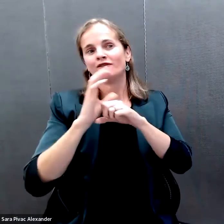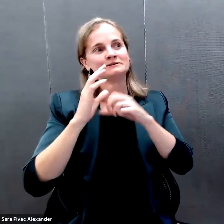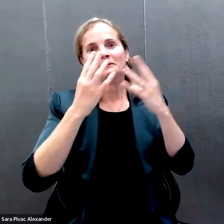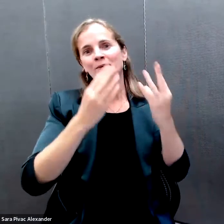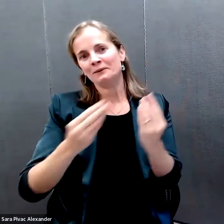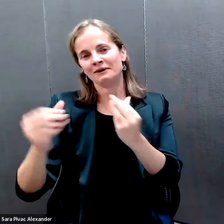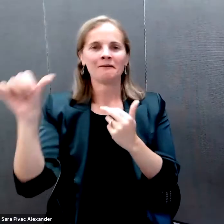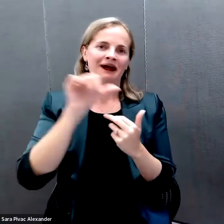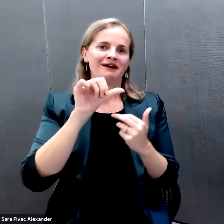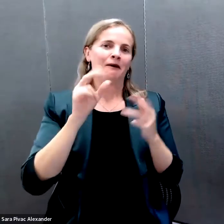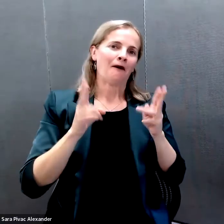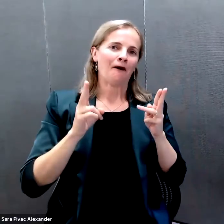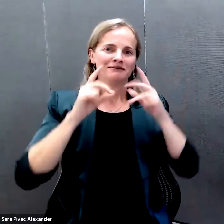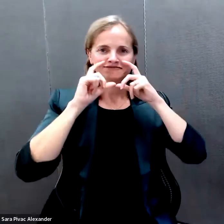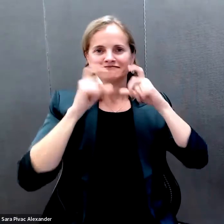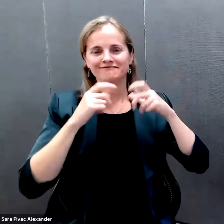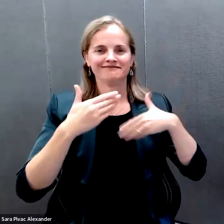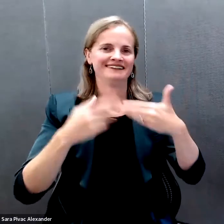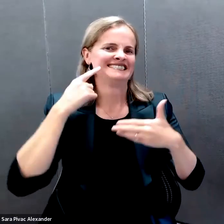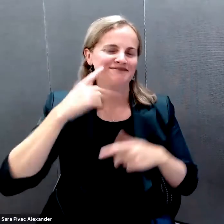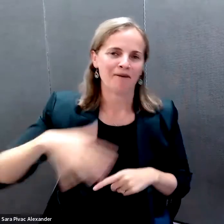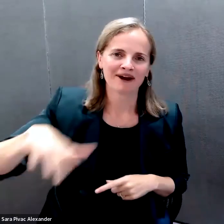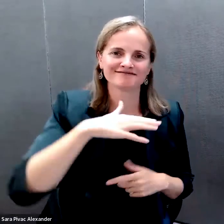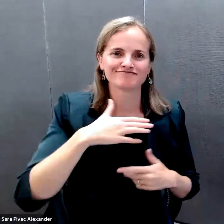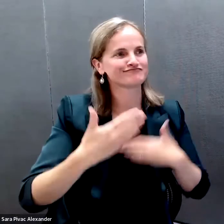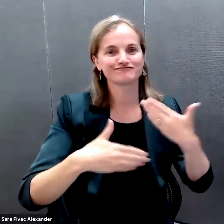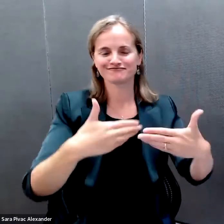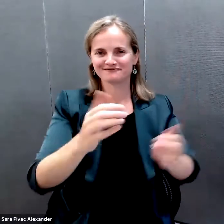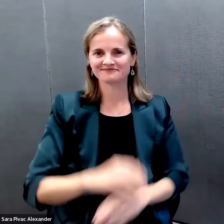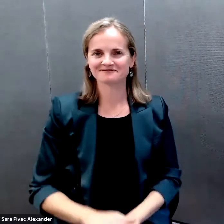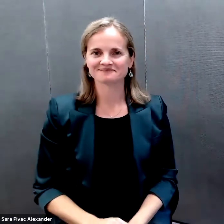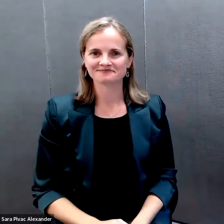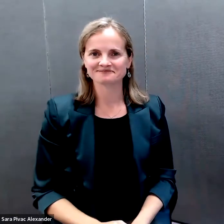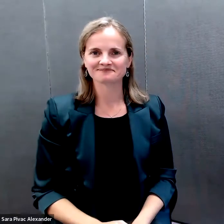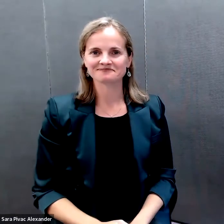so I hope that you know as we go back to normal times and masking becomes less